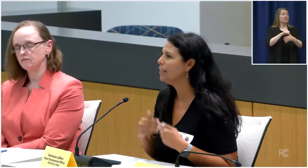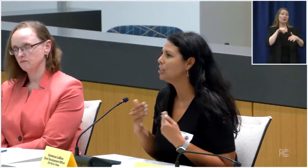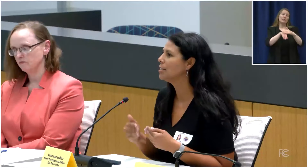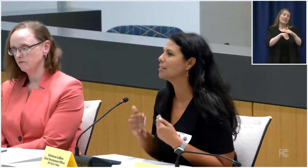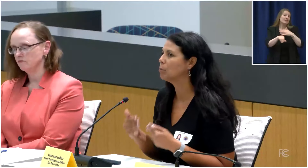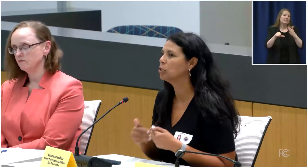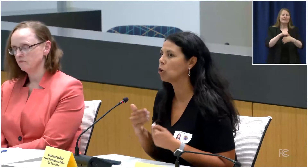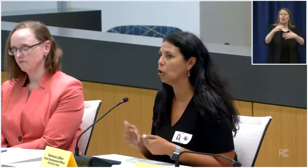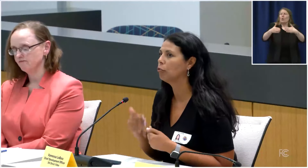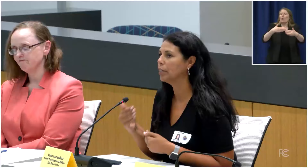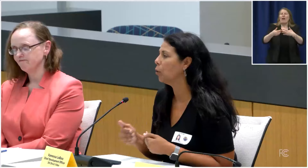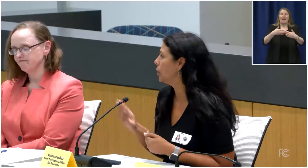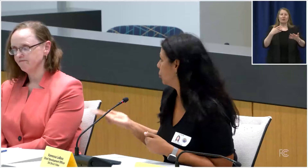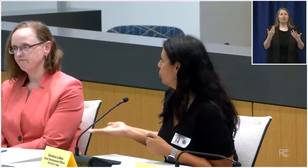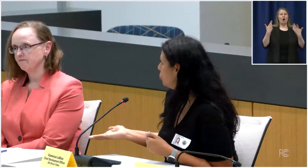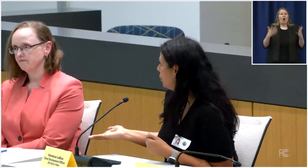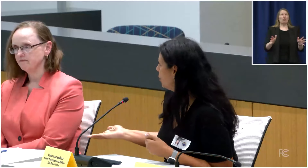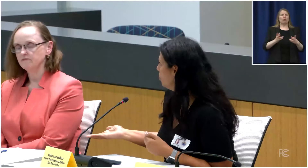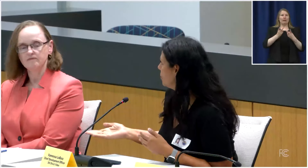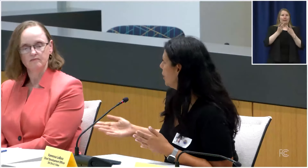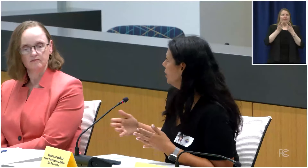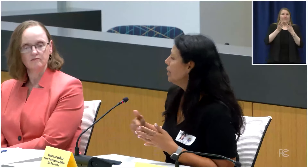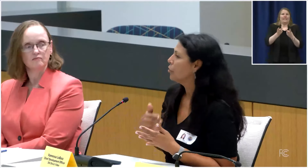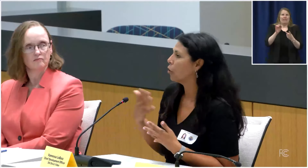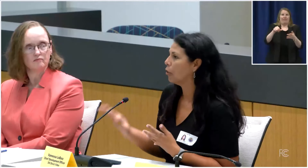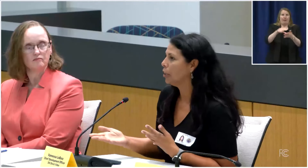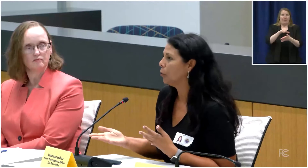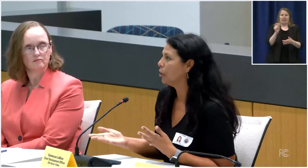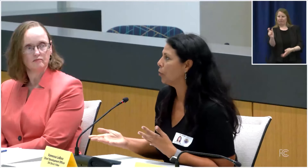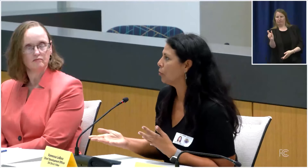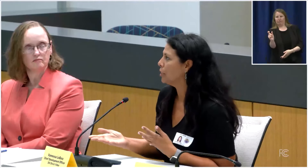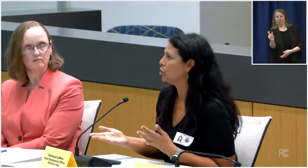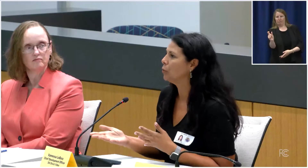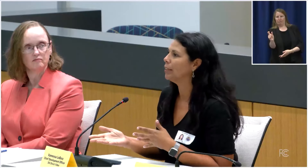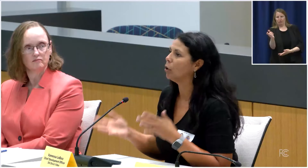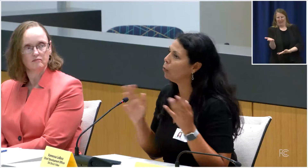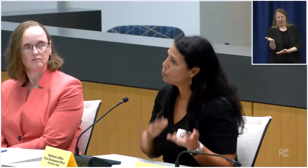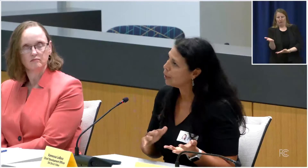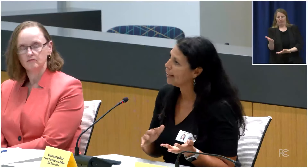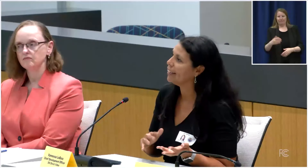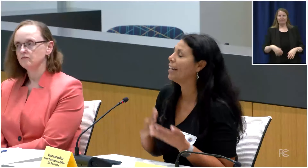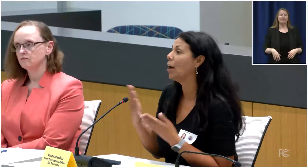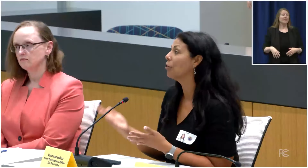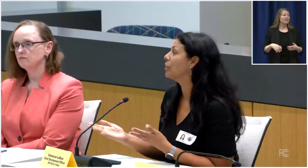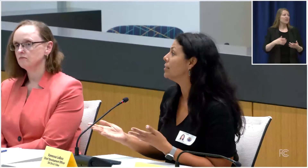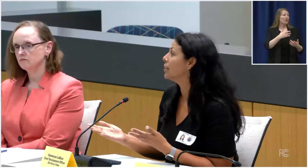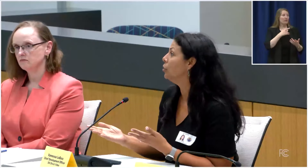COME OVER THE WIDGET THAT'S IN THE CORNER CAN BE PUT ON A CONTACT US PAGE, YOUR ACCESSIBILITY PAGE, PAGES